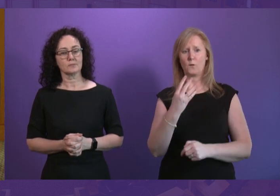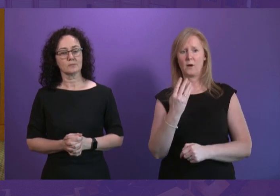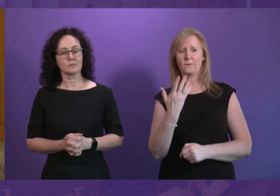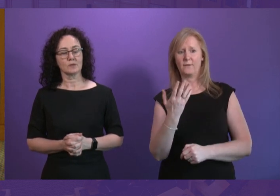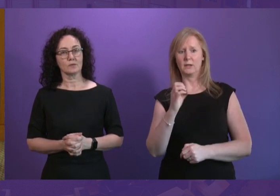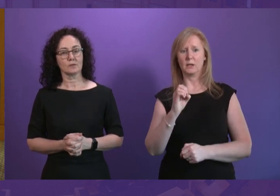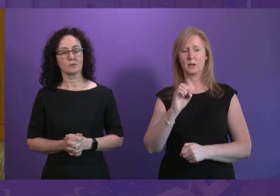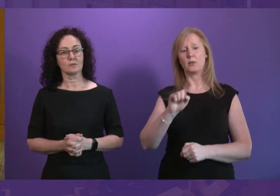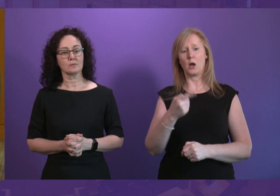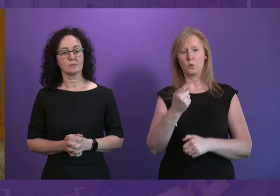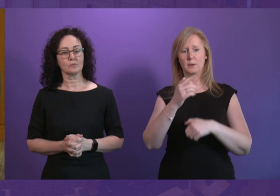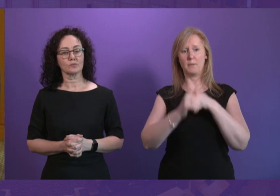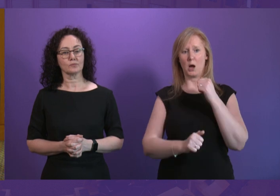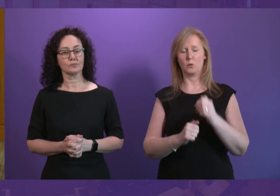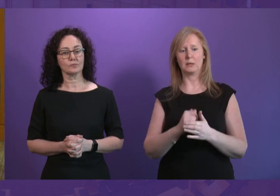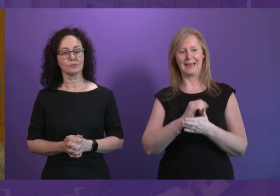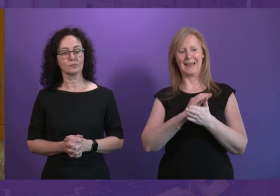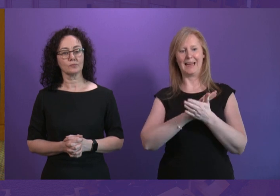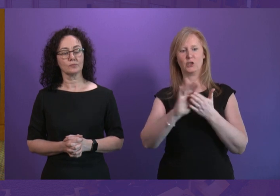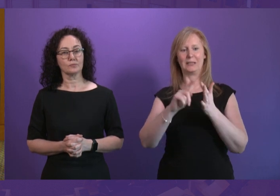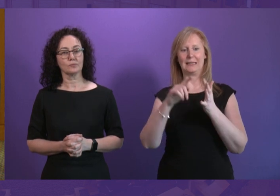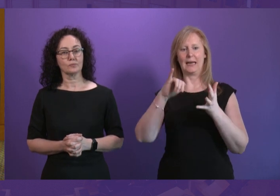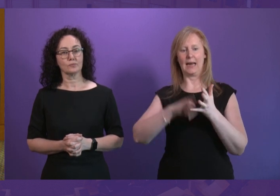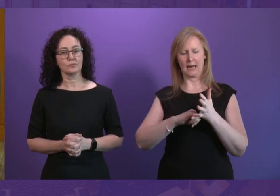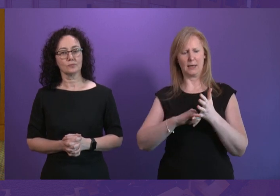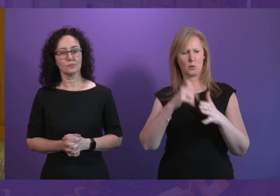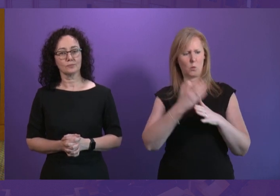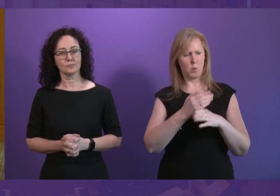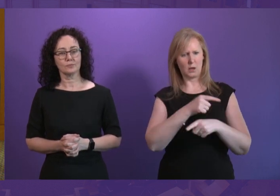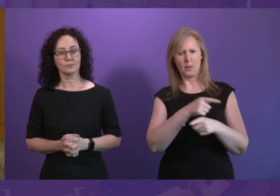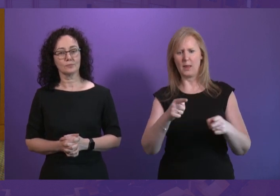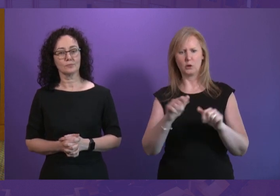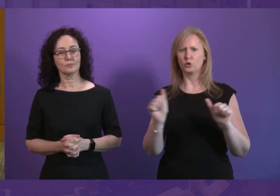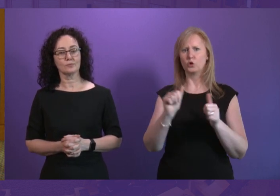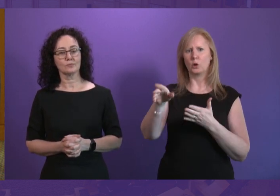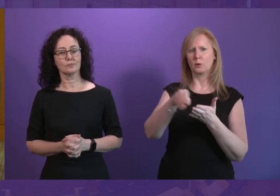Meanwhile, HES workers still have not been paid their final wages after they were let